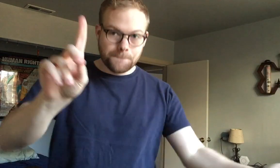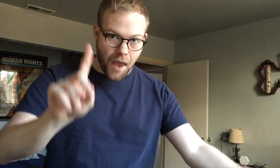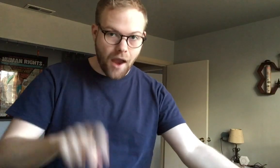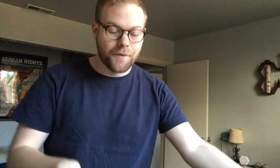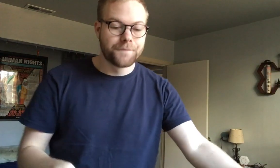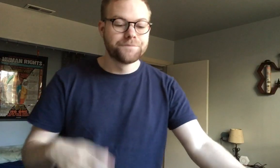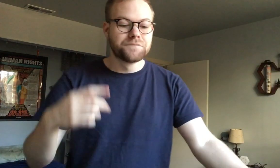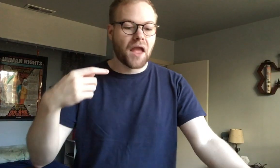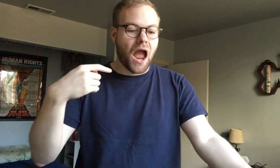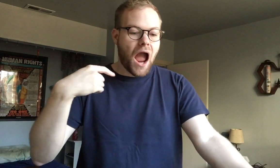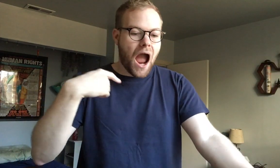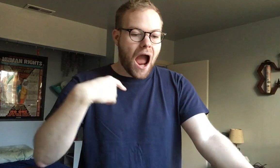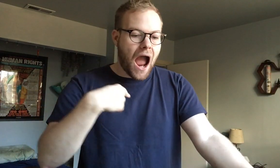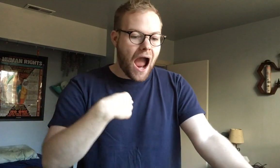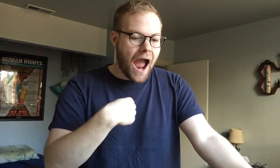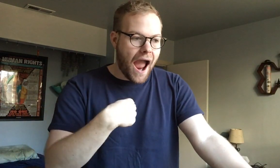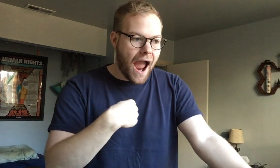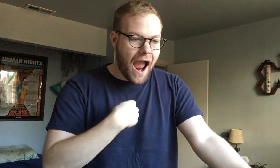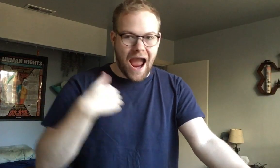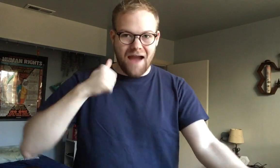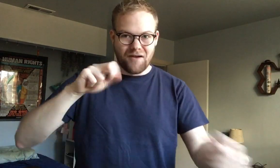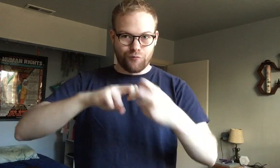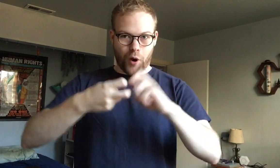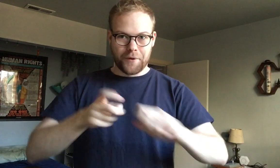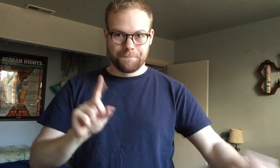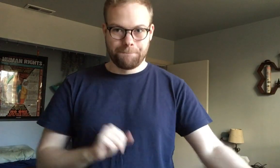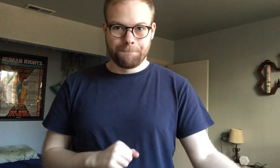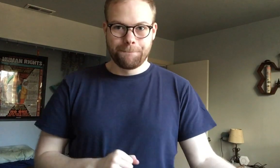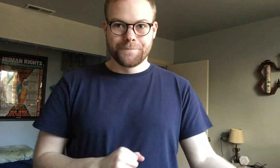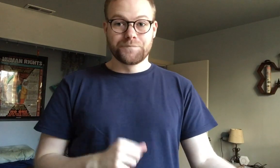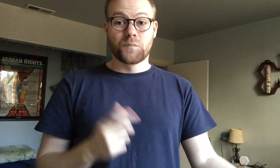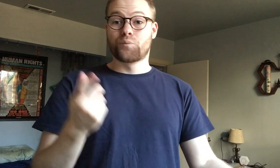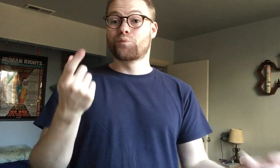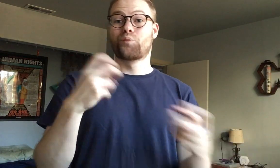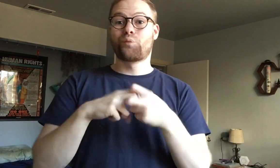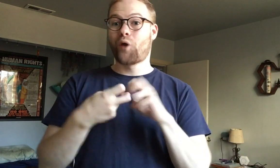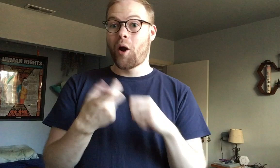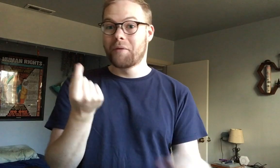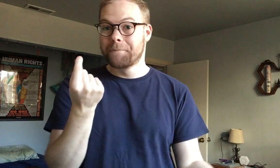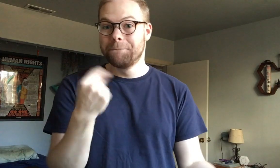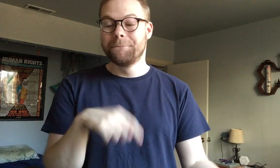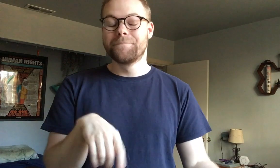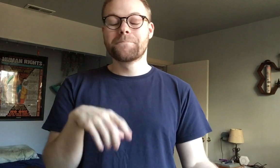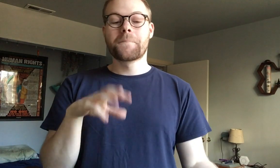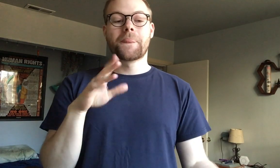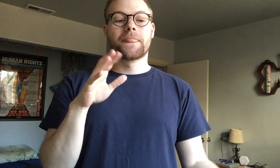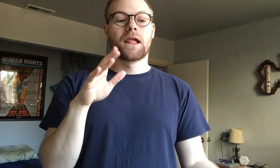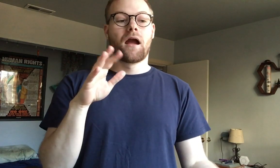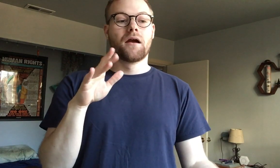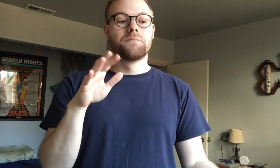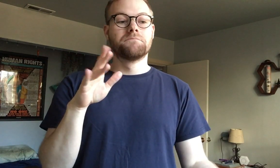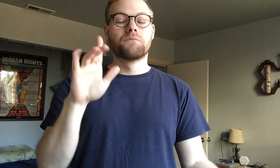But. I have a problem. What the problem is… Um…